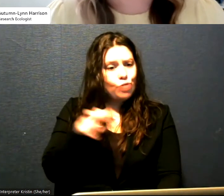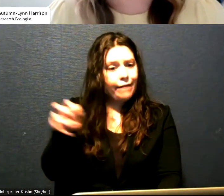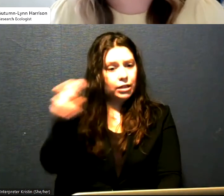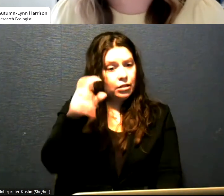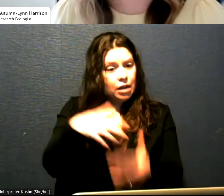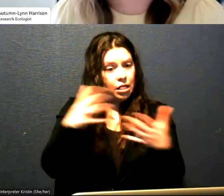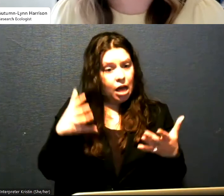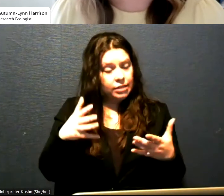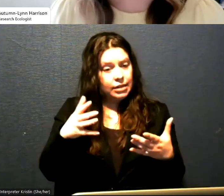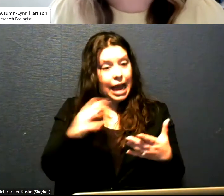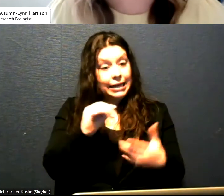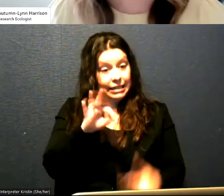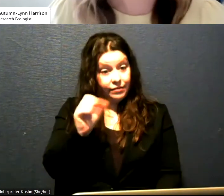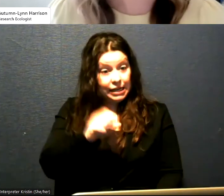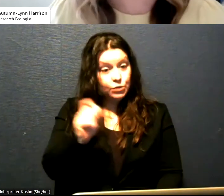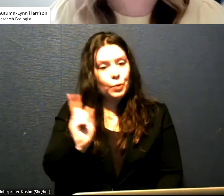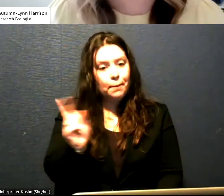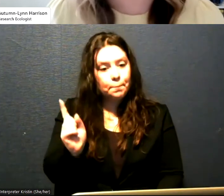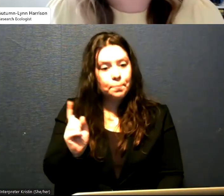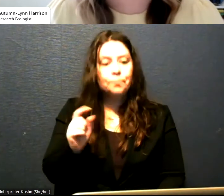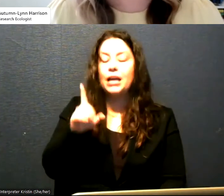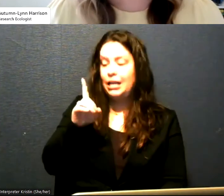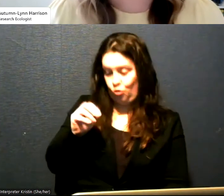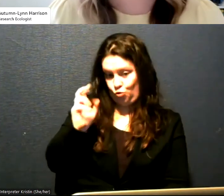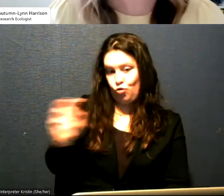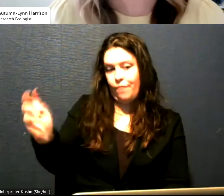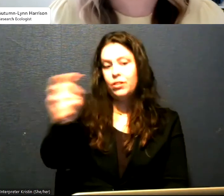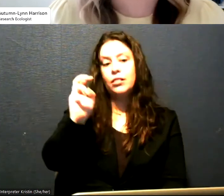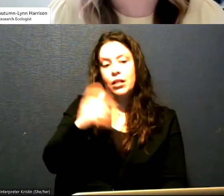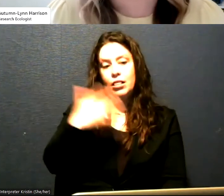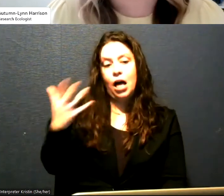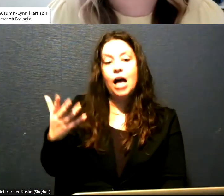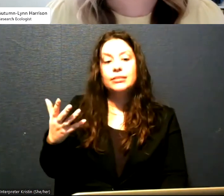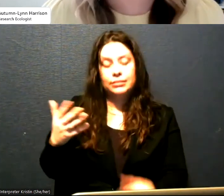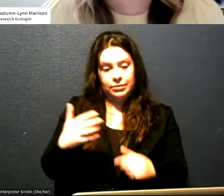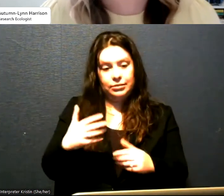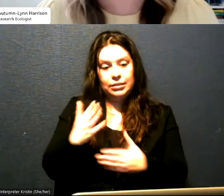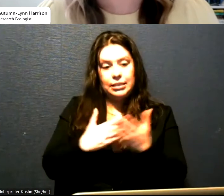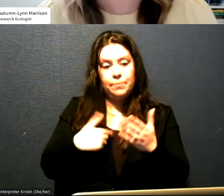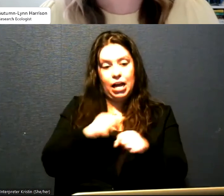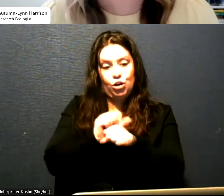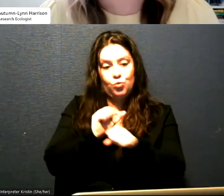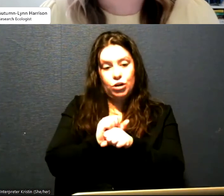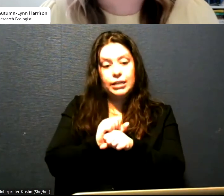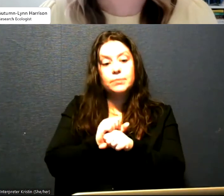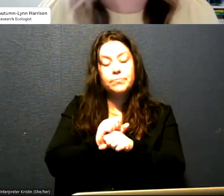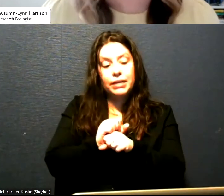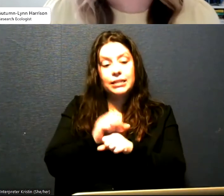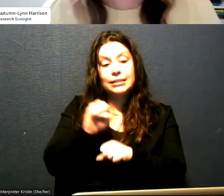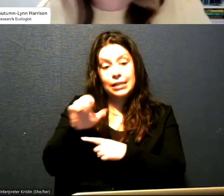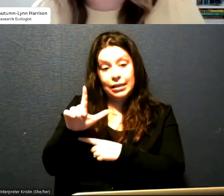Autumn-Lynn: I do travel a lot. Um some of my work has been on seals and sea lions in California and South Africa.